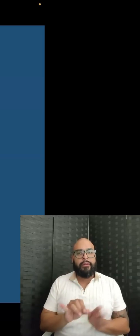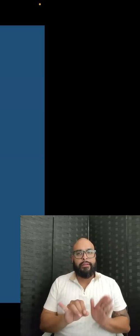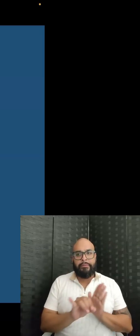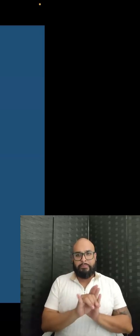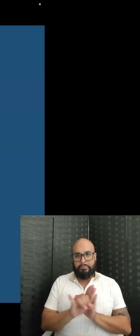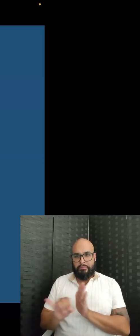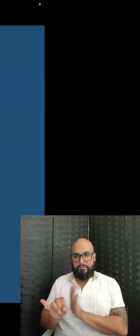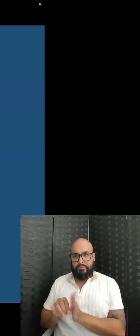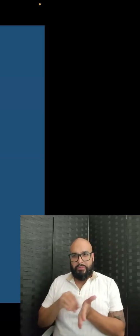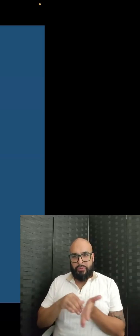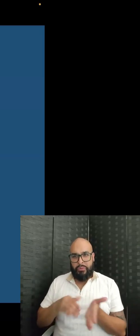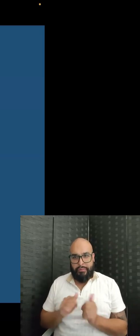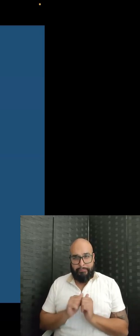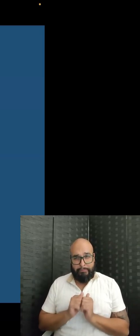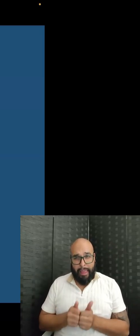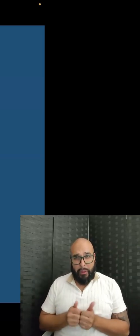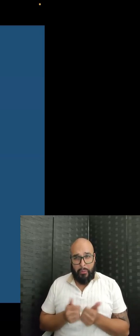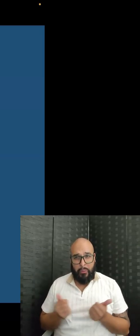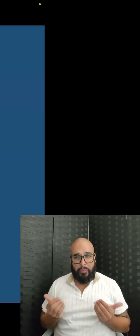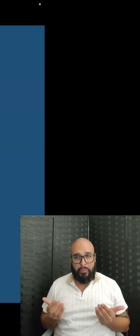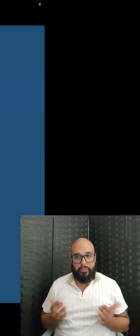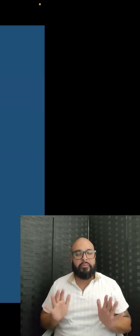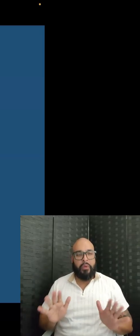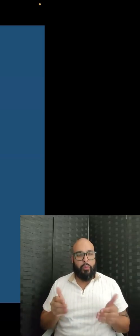And we'll move on to the next slide. All right.